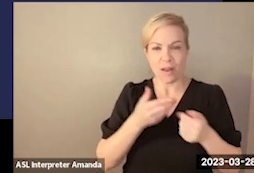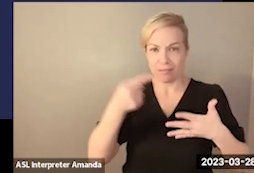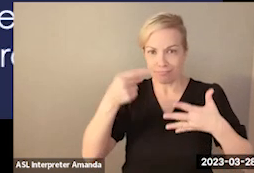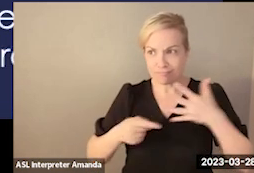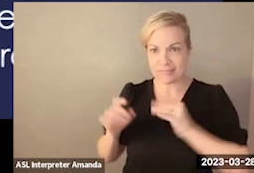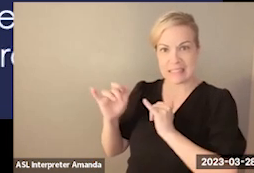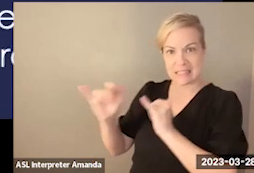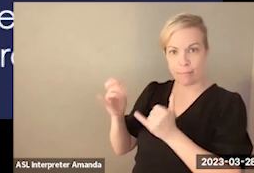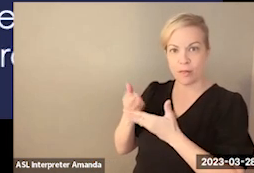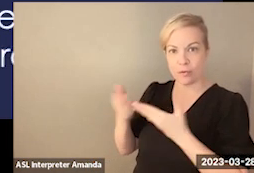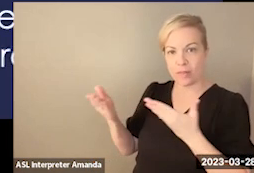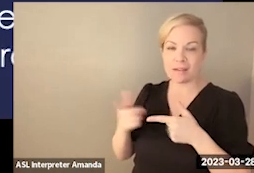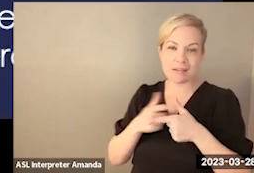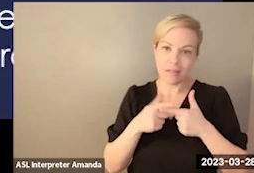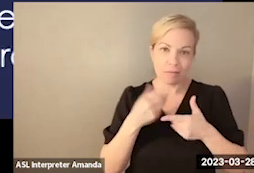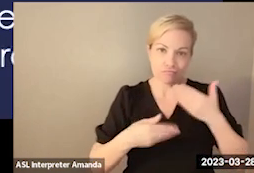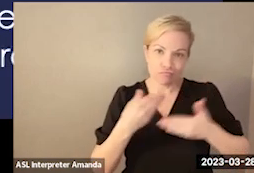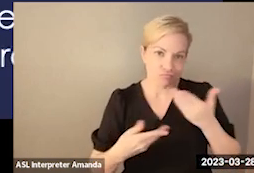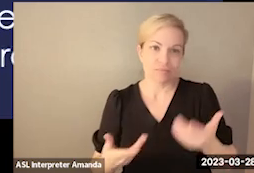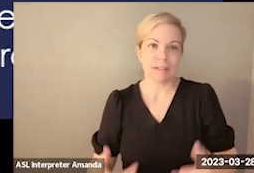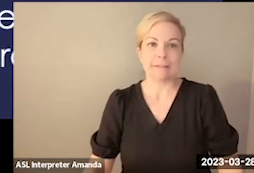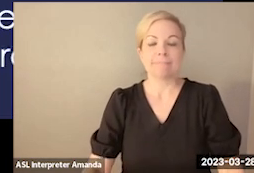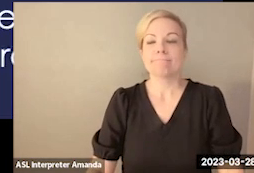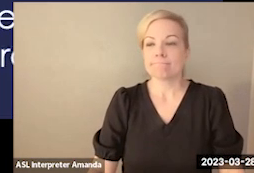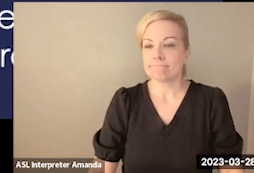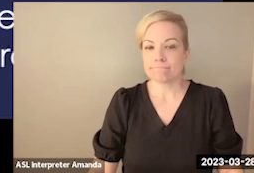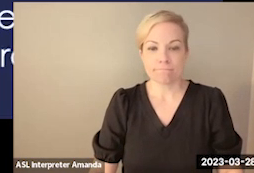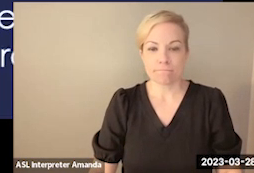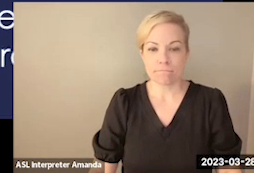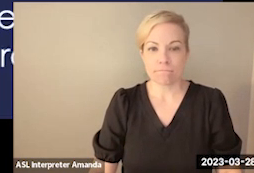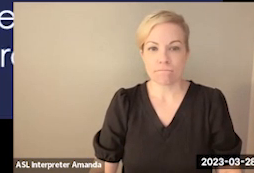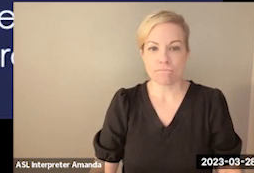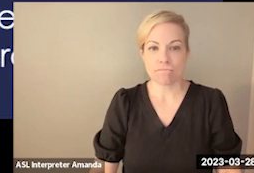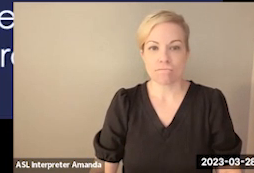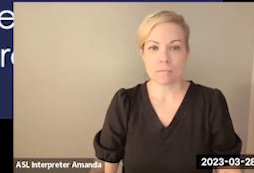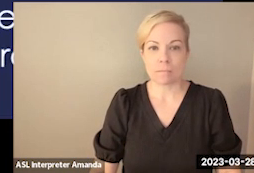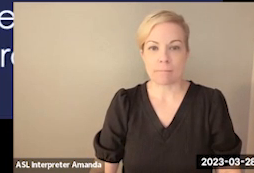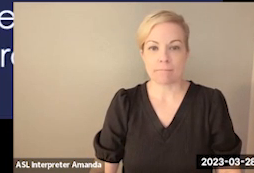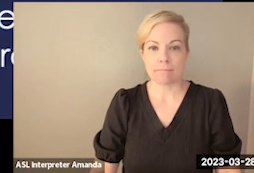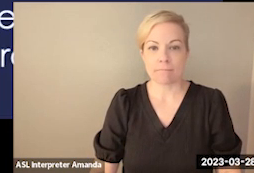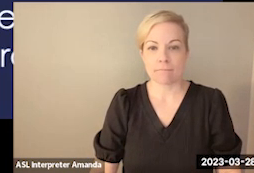Debbie Stine, Science & Technology Policy Academy: and you'll make sense. Debbie Stine, Science & Technology Policy Academy: So this under opportunity as aspect of it is